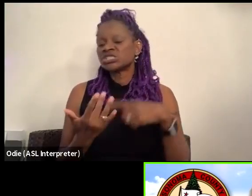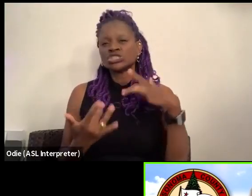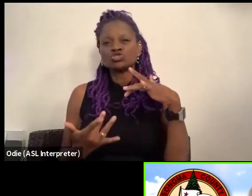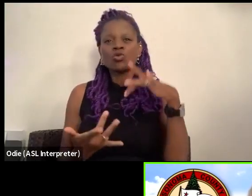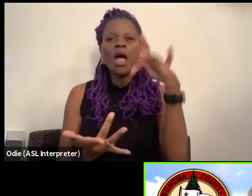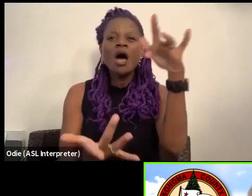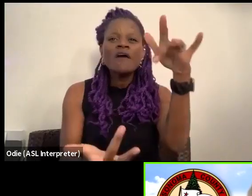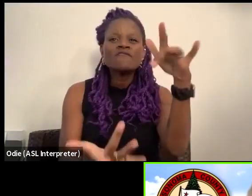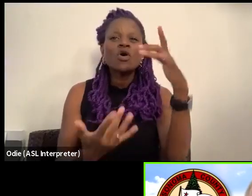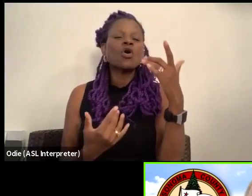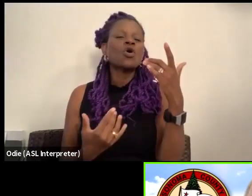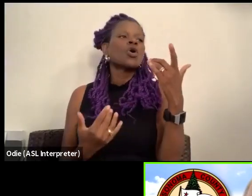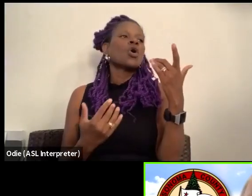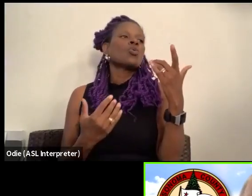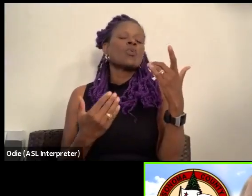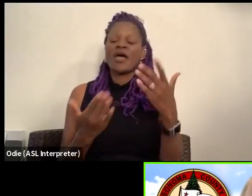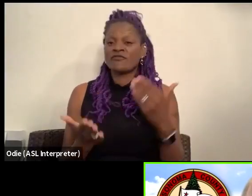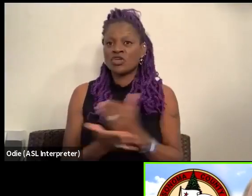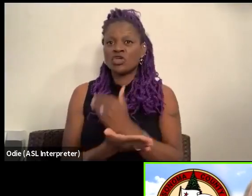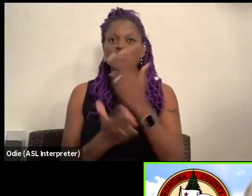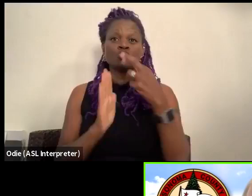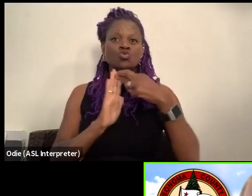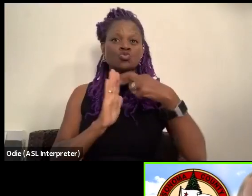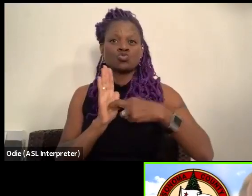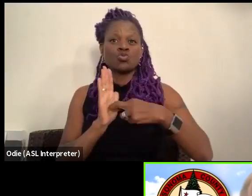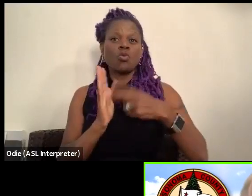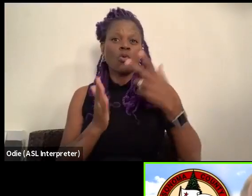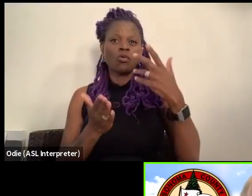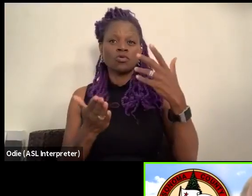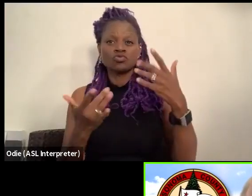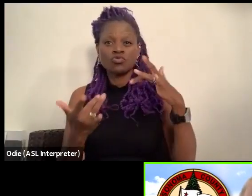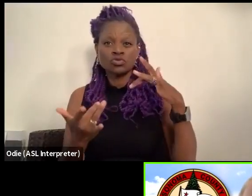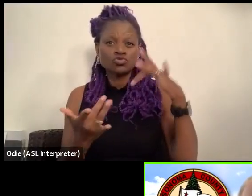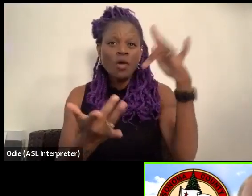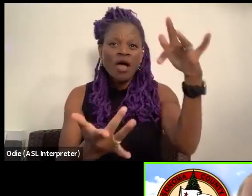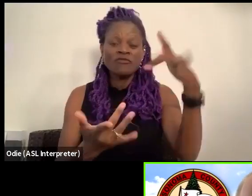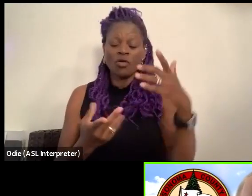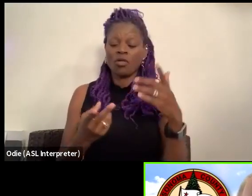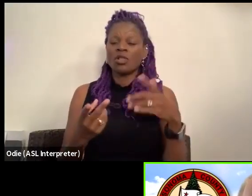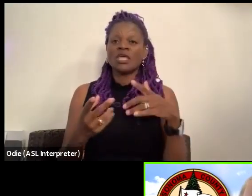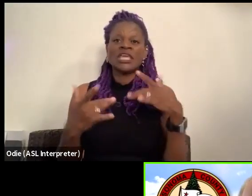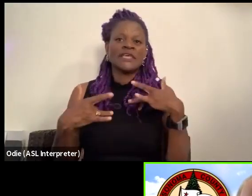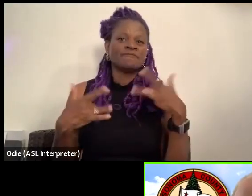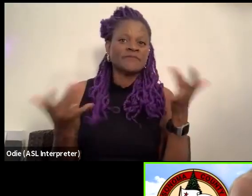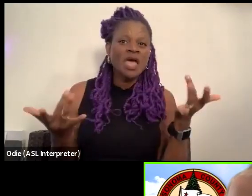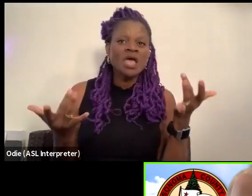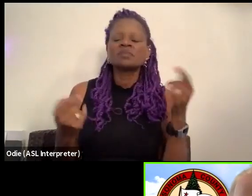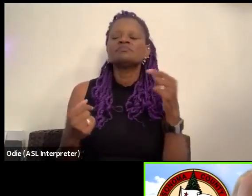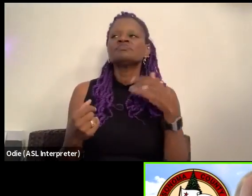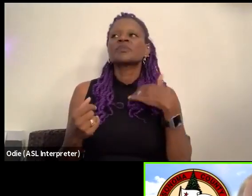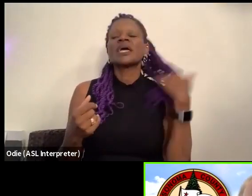guidance for travel, but more so new guidance for events. And when we say events, it's not just outdoor events where people to get